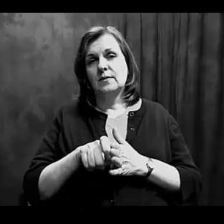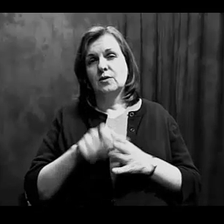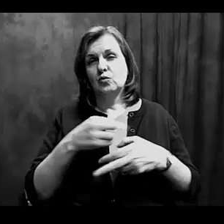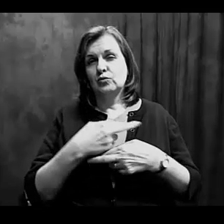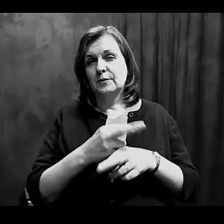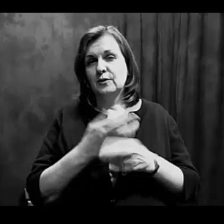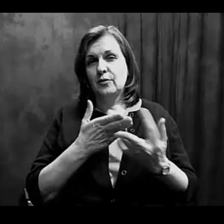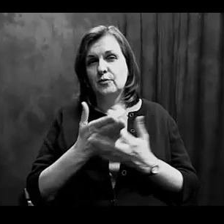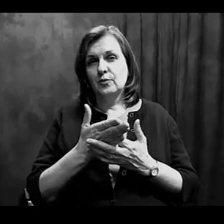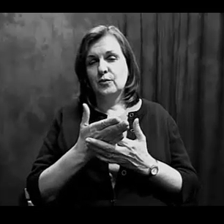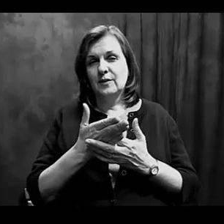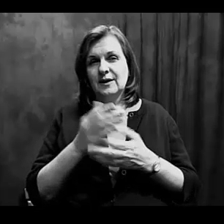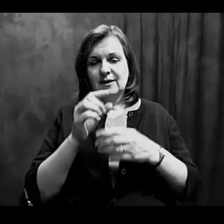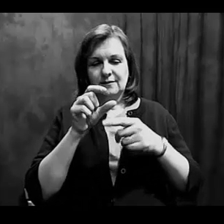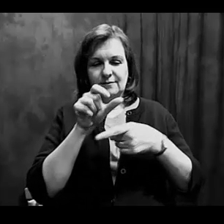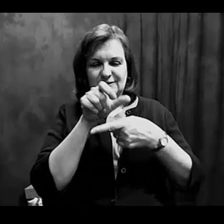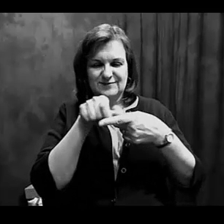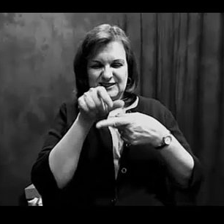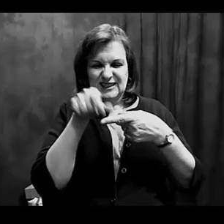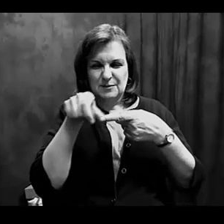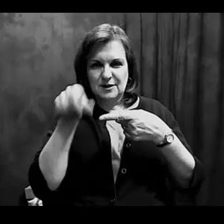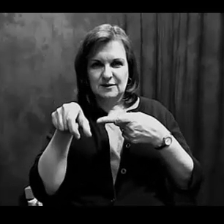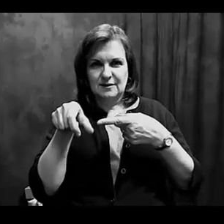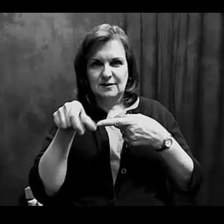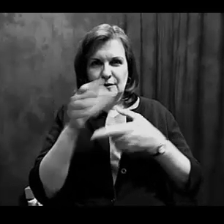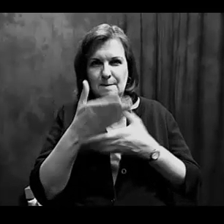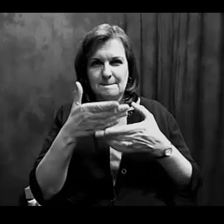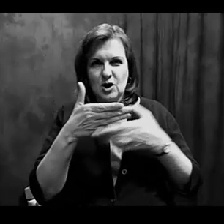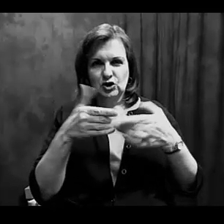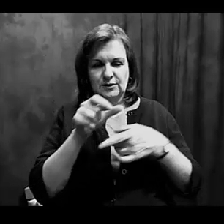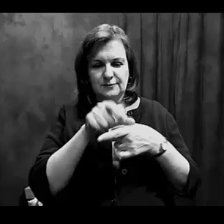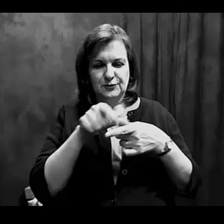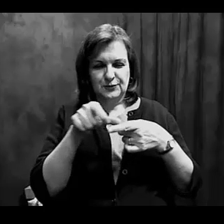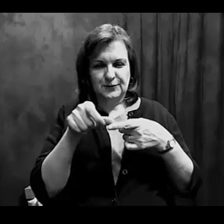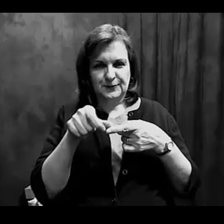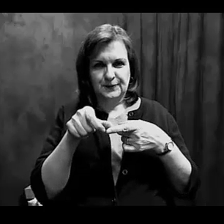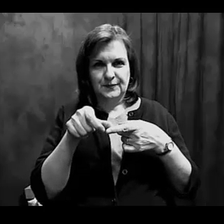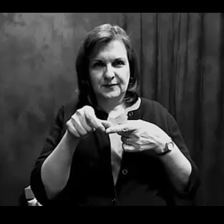through these little tiny segments or parts of itself